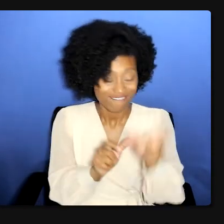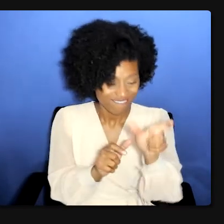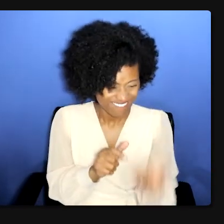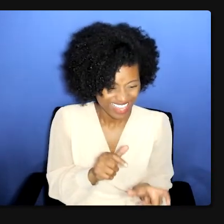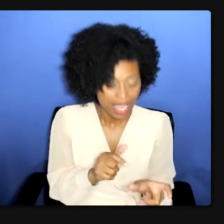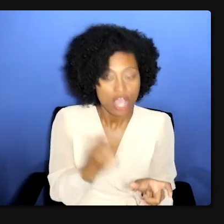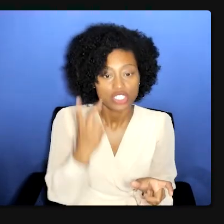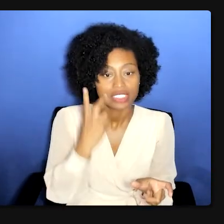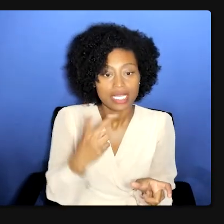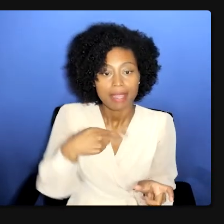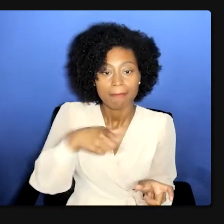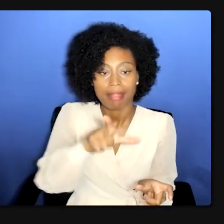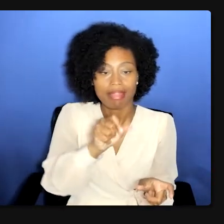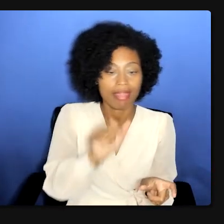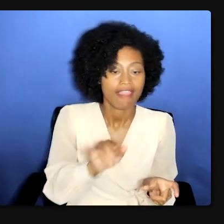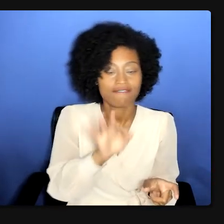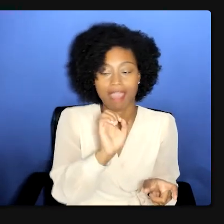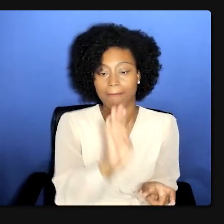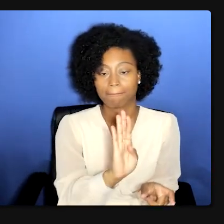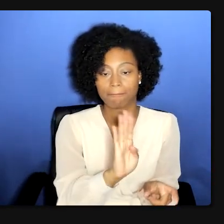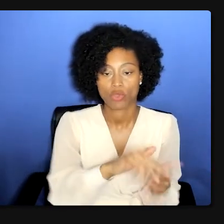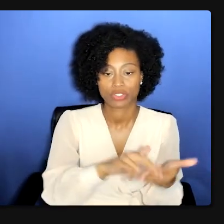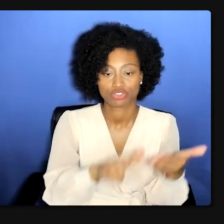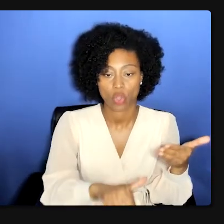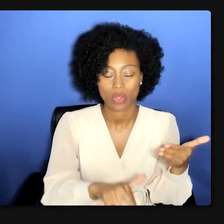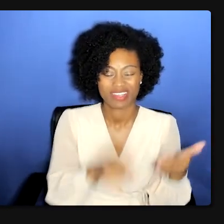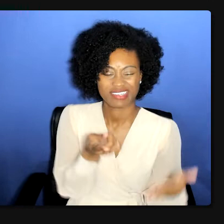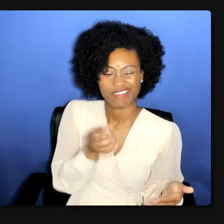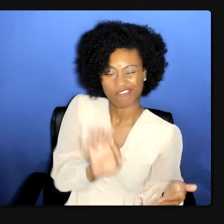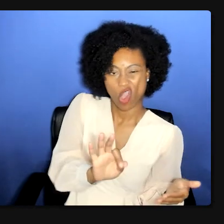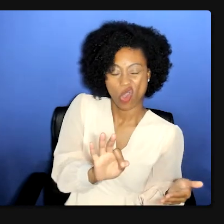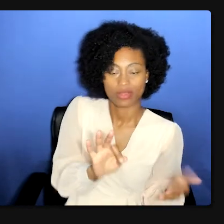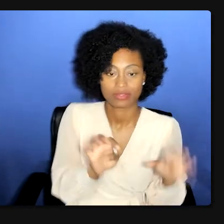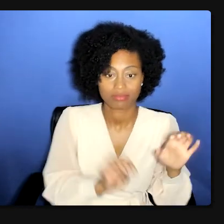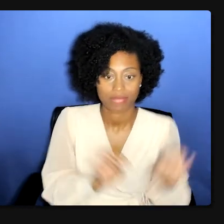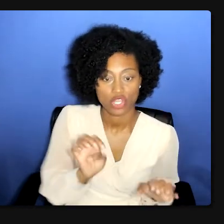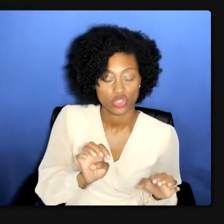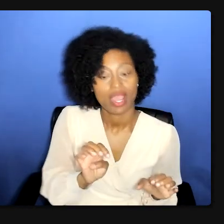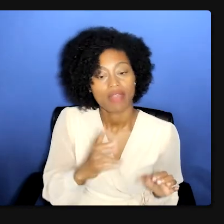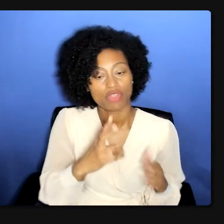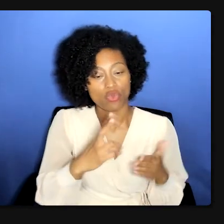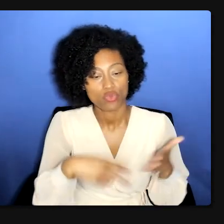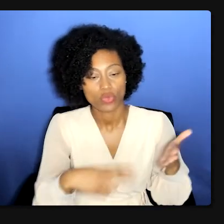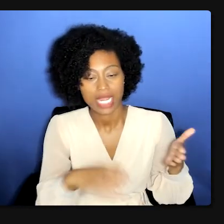This is what the PlayFab default experiment readout matrix looks like.